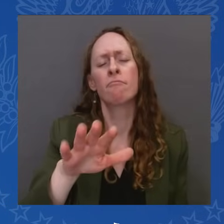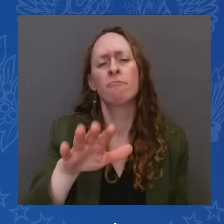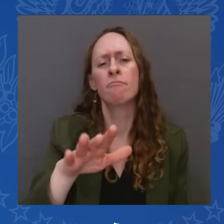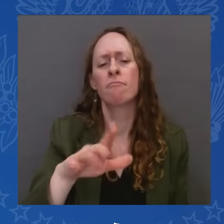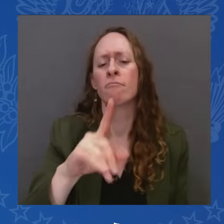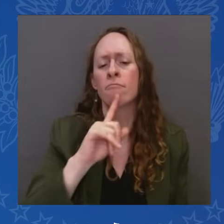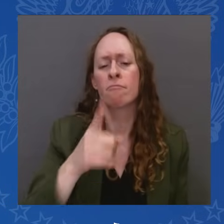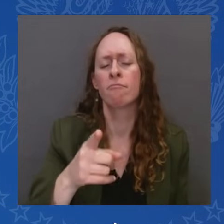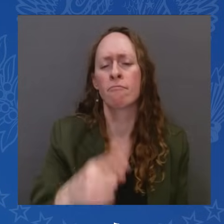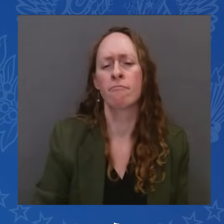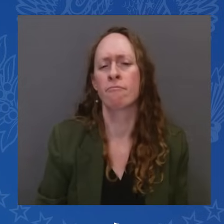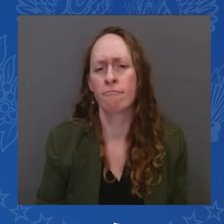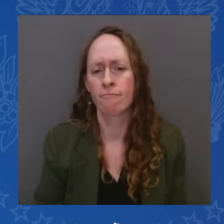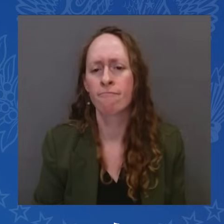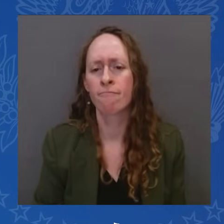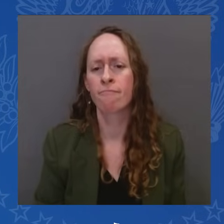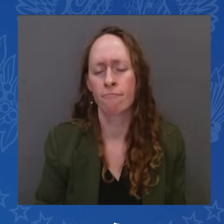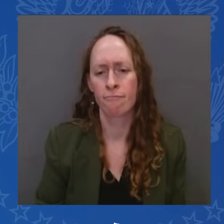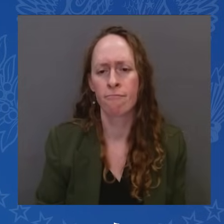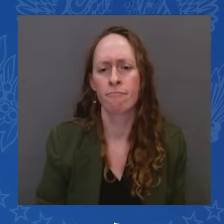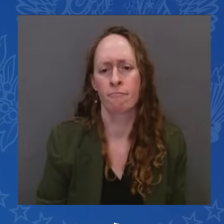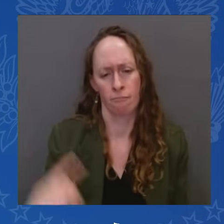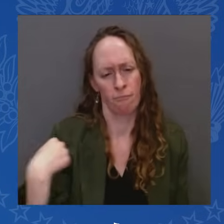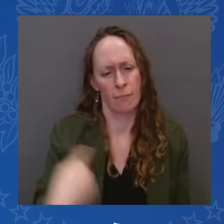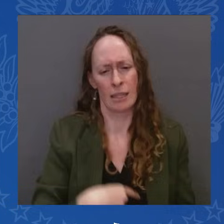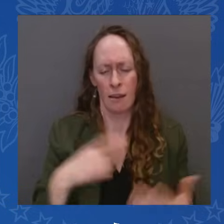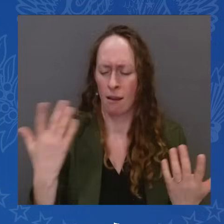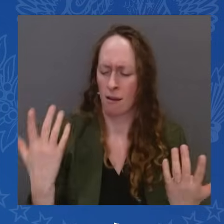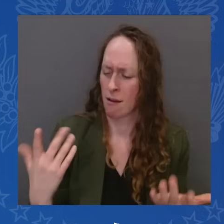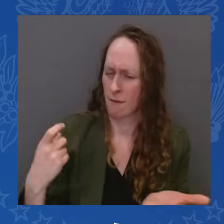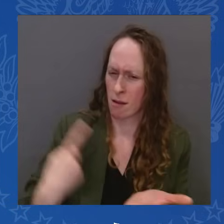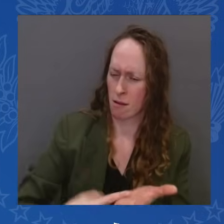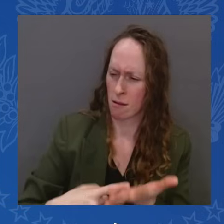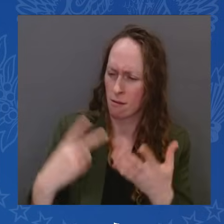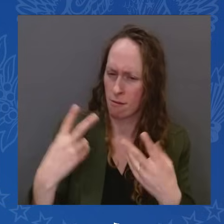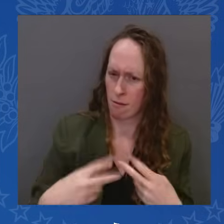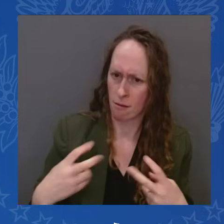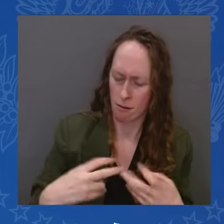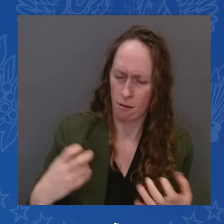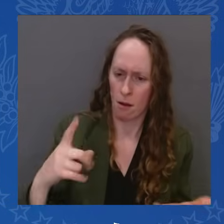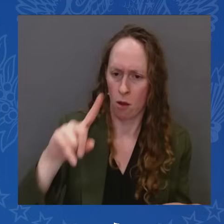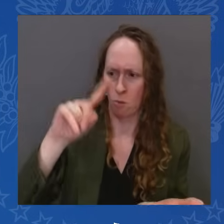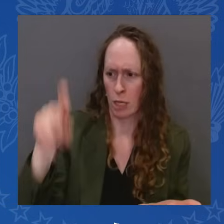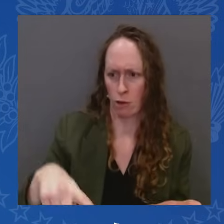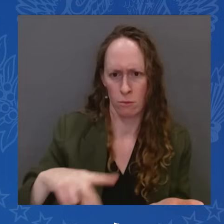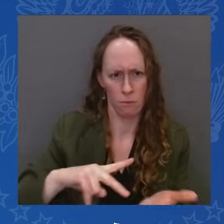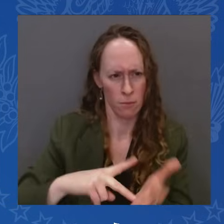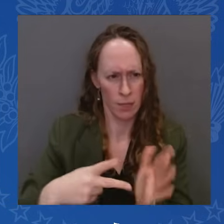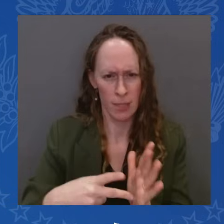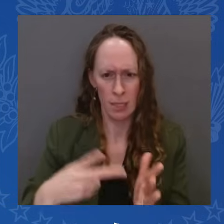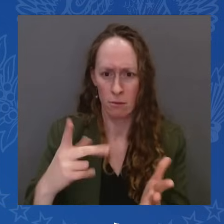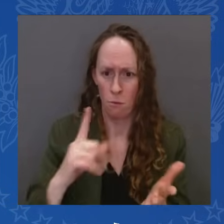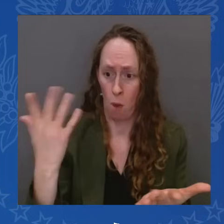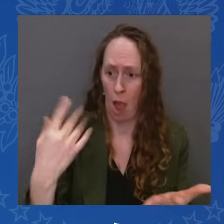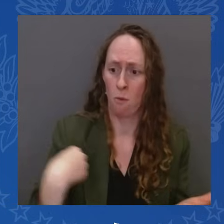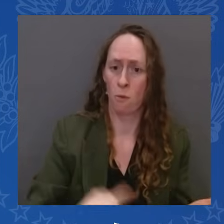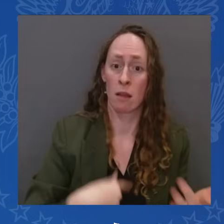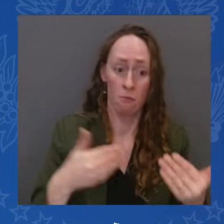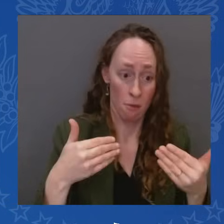and for what we are not. How Ukraine is able to give up its territories, that's insane, to be honest.